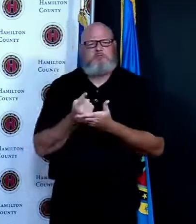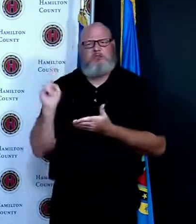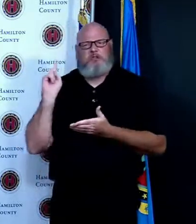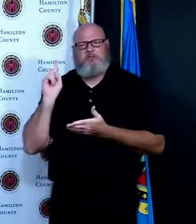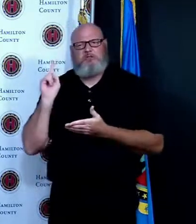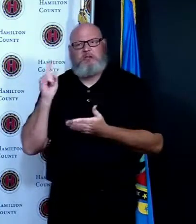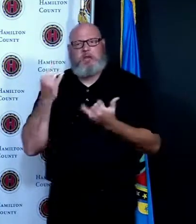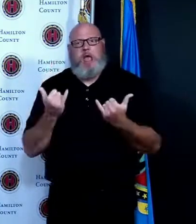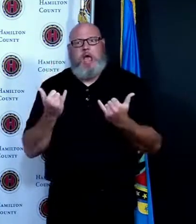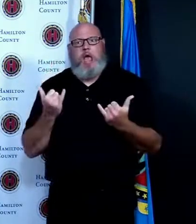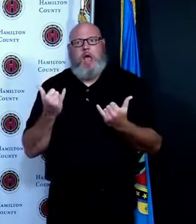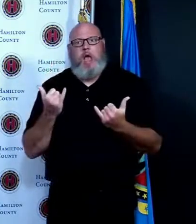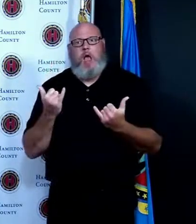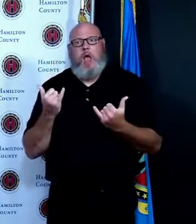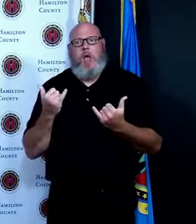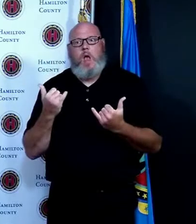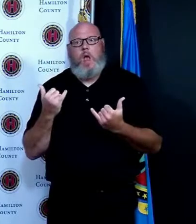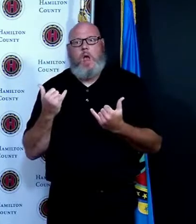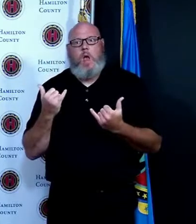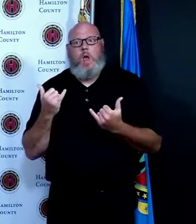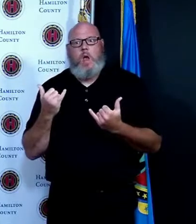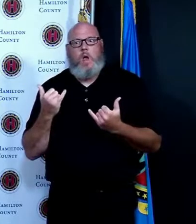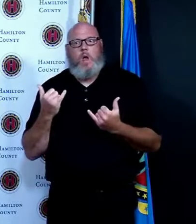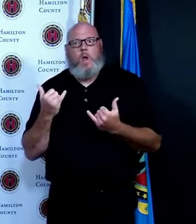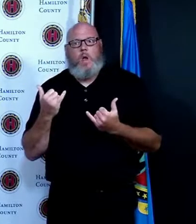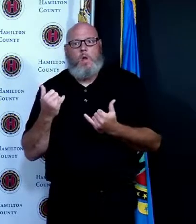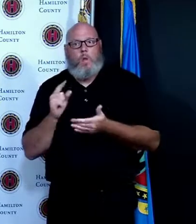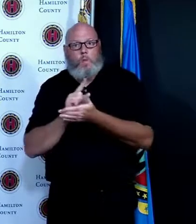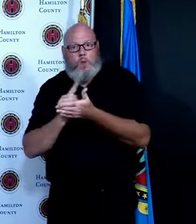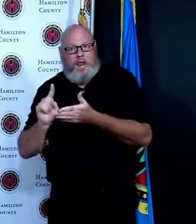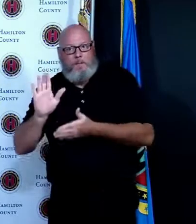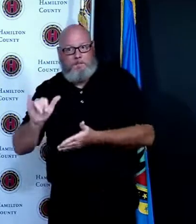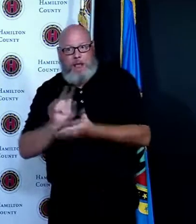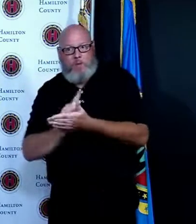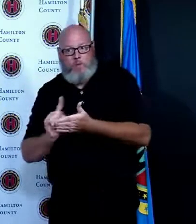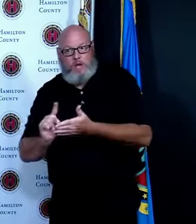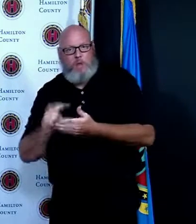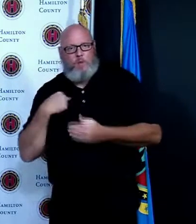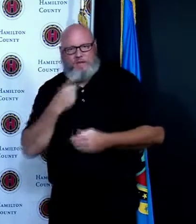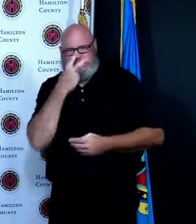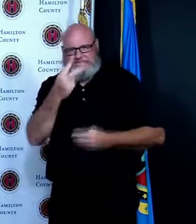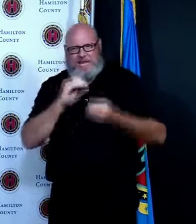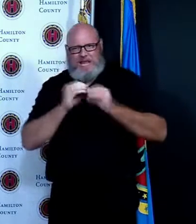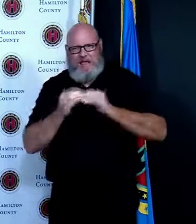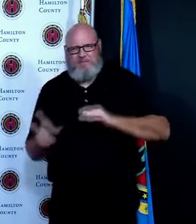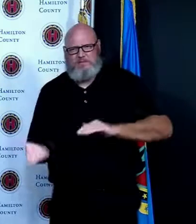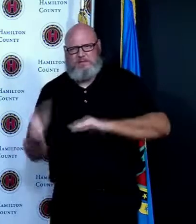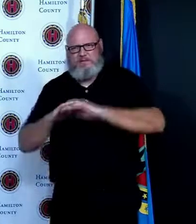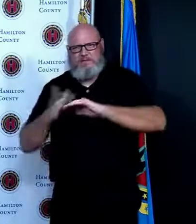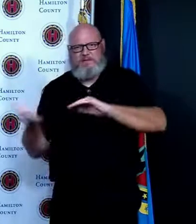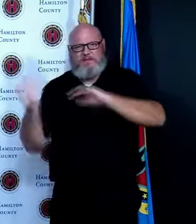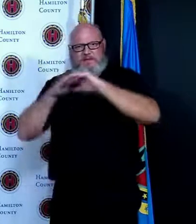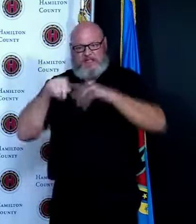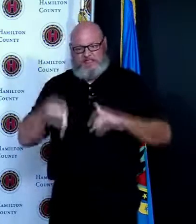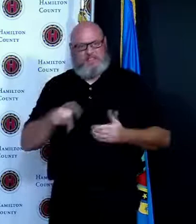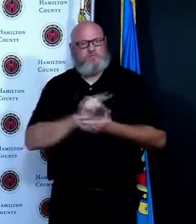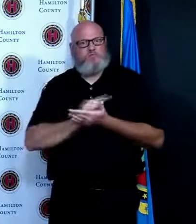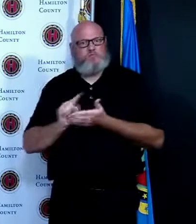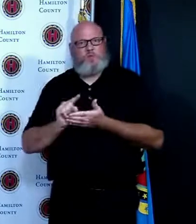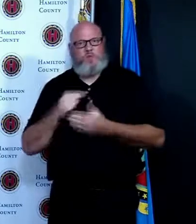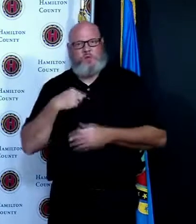was the week to week increase this increase this week is 954. so it's a significant jump and the